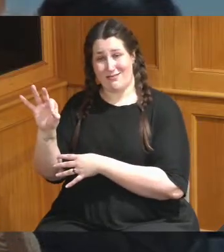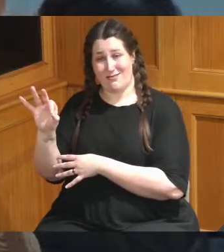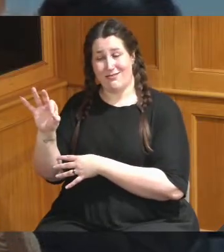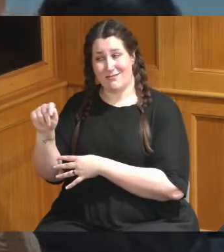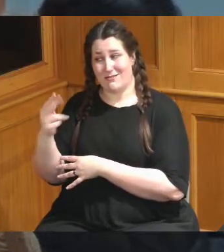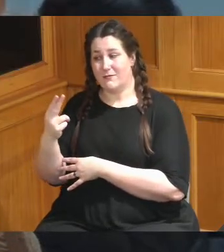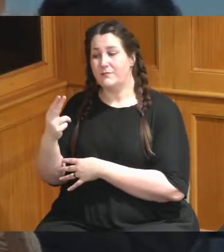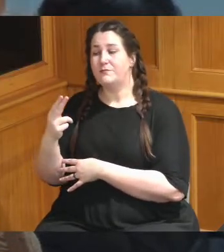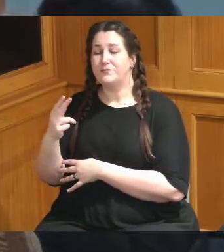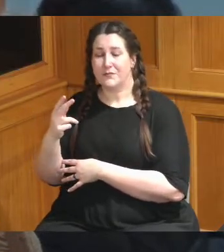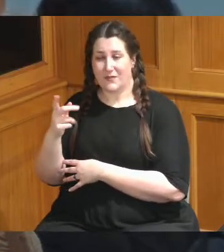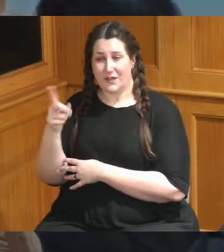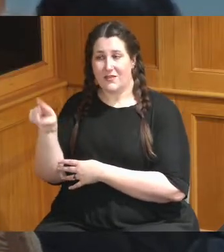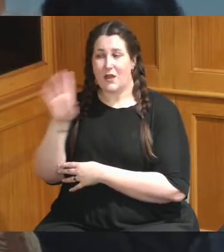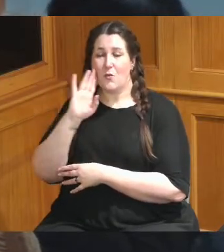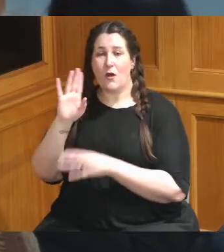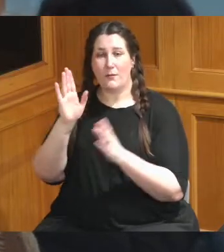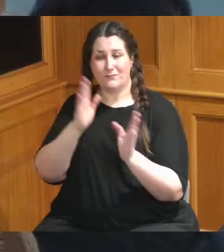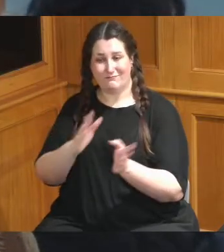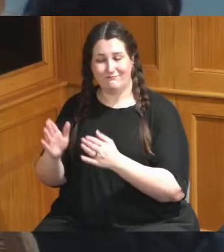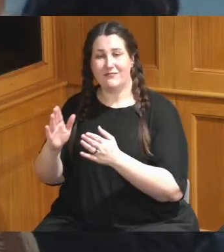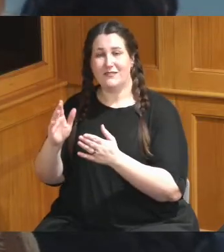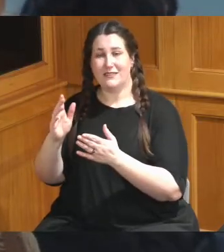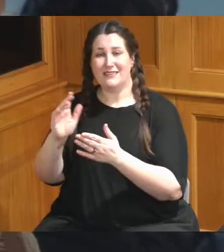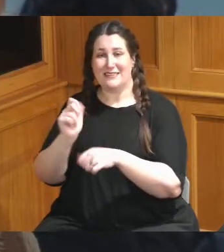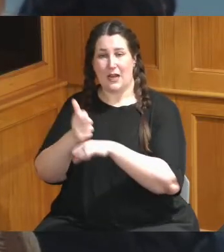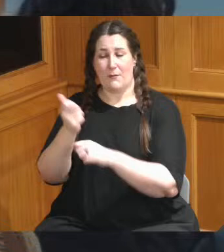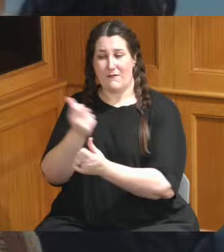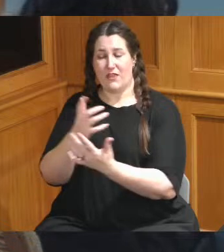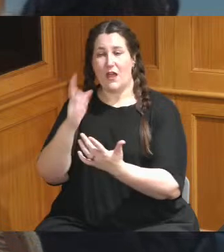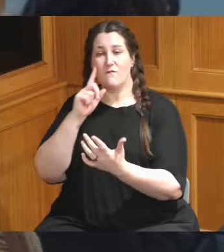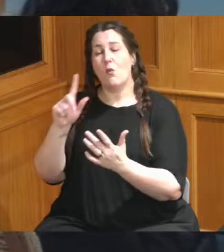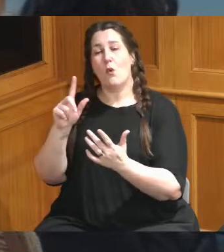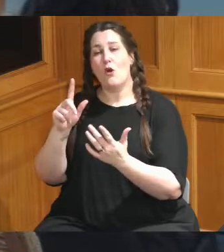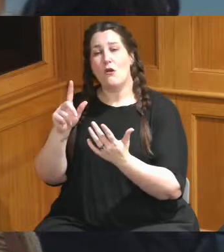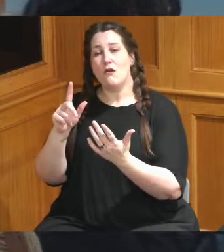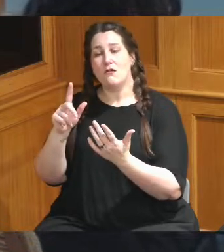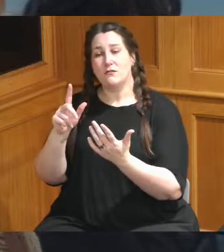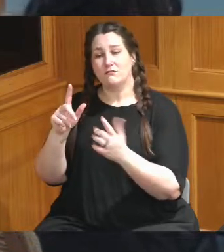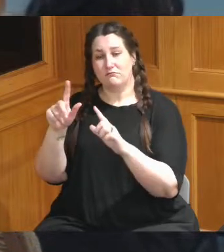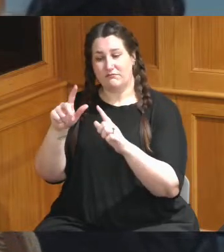will prepare and submit a plant survey plat to the Engineer and we will get that report to you